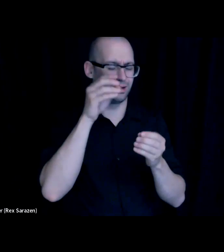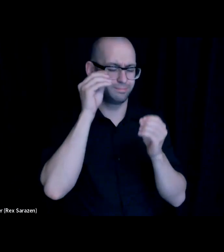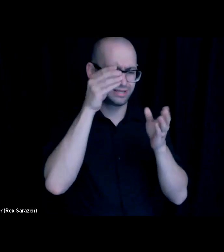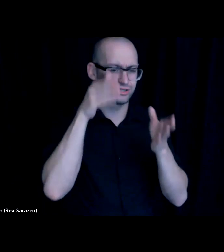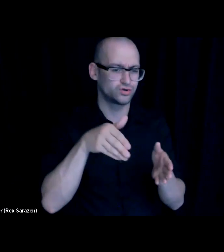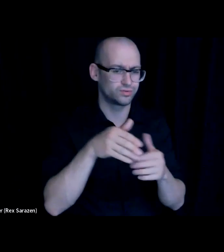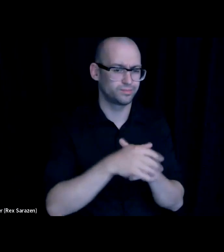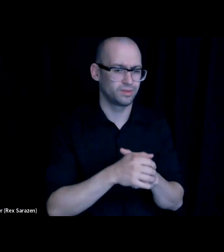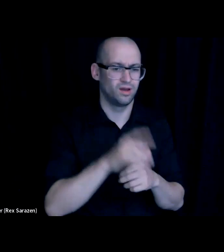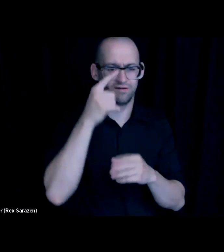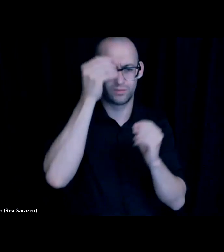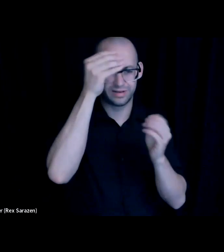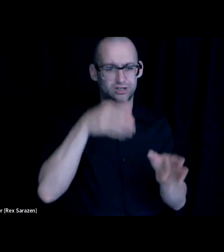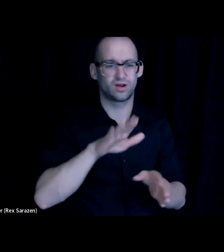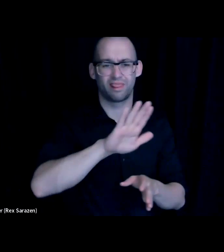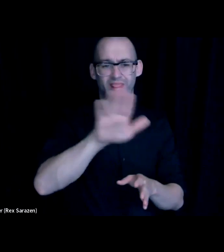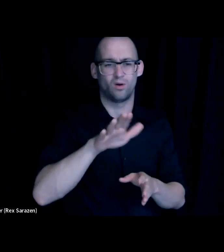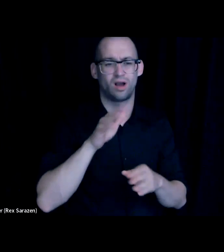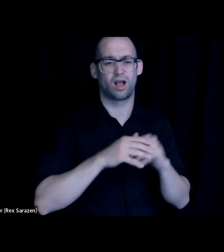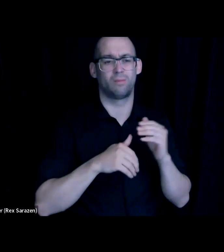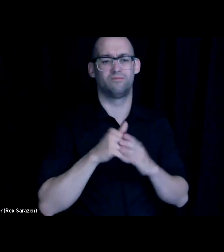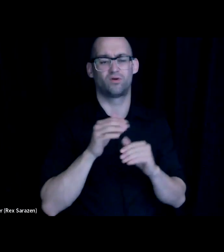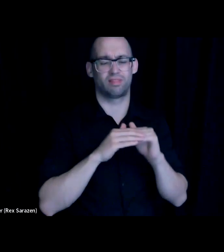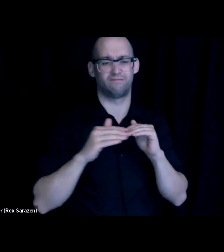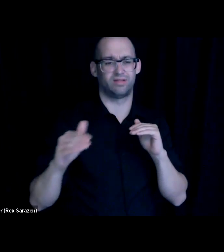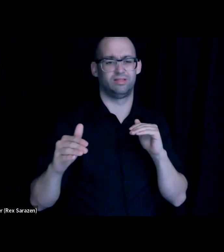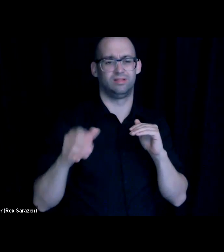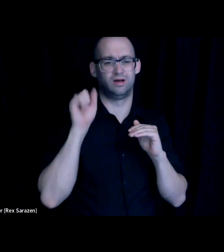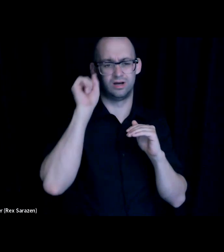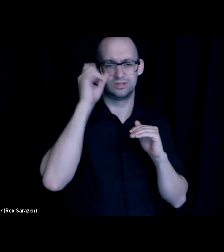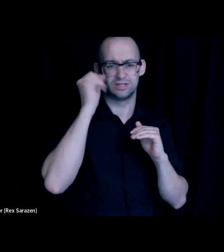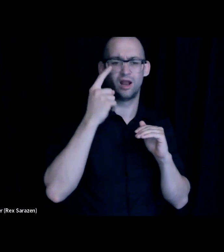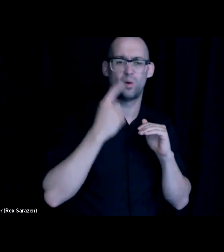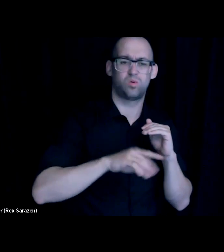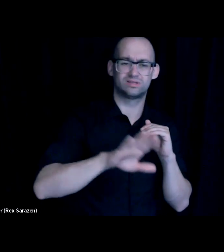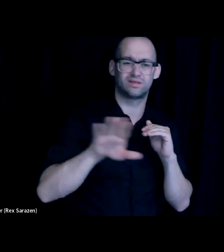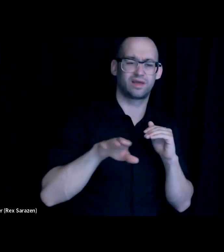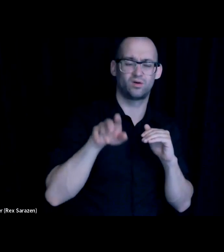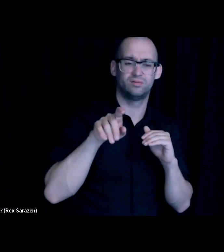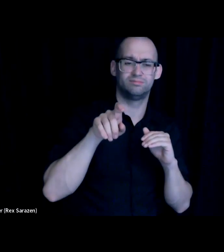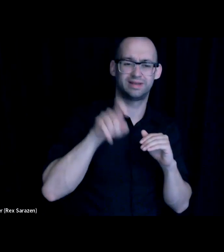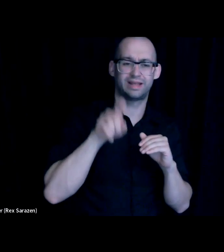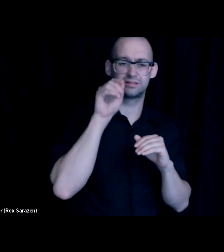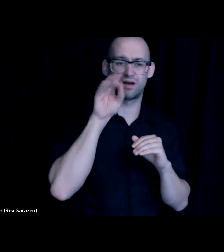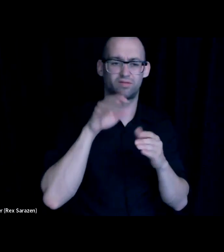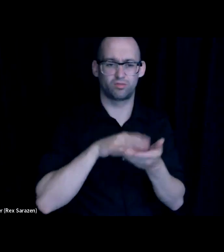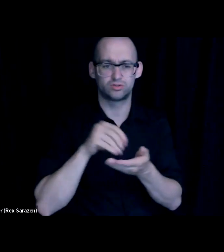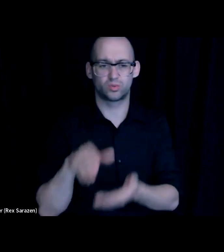but for our teachers It's really their comfort level and you know, understanding. You know what are the needs of your students, so that you can deliver the best education through